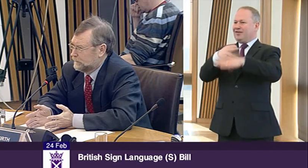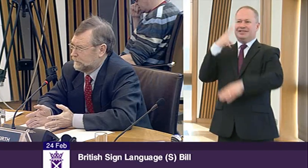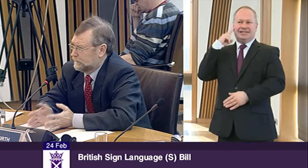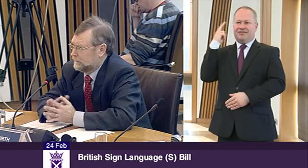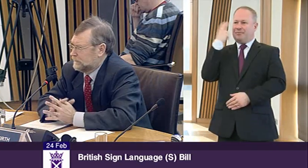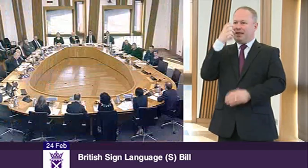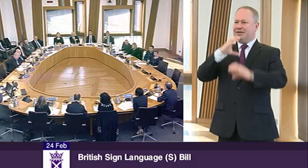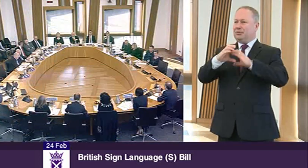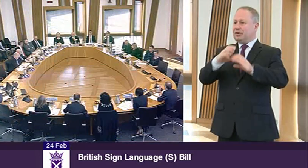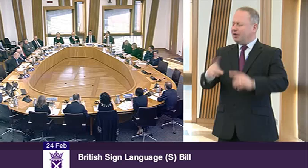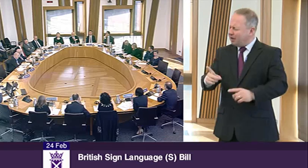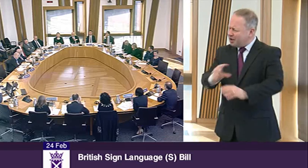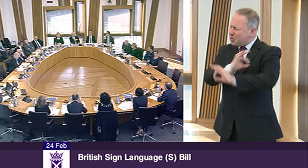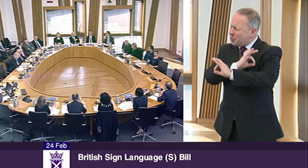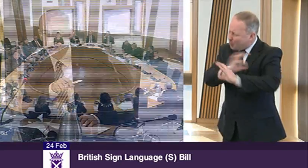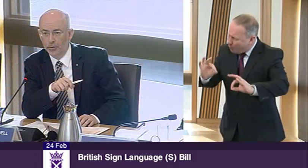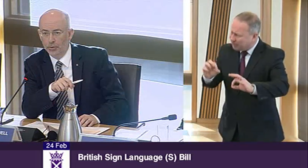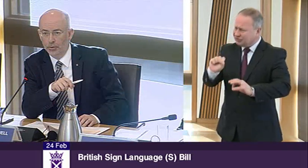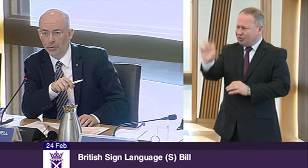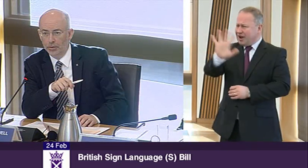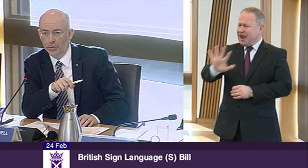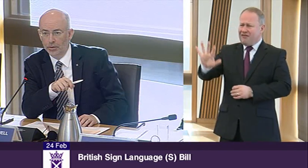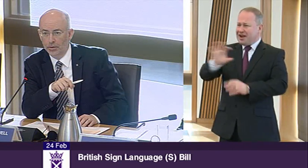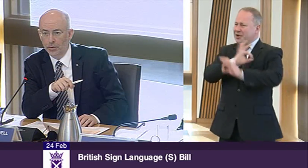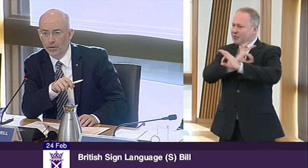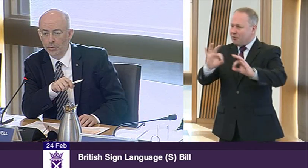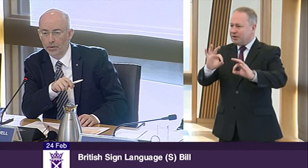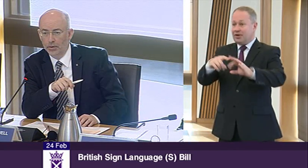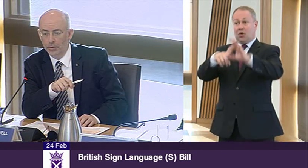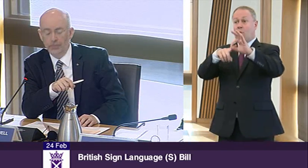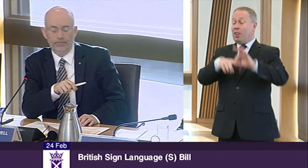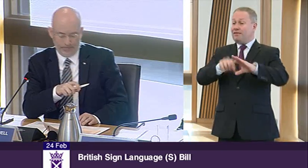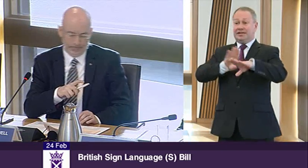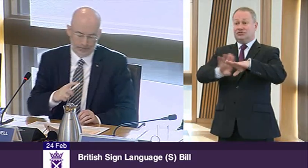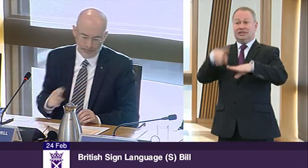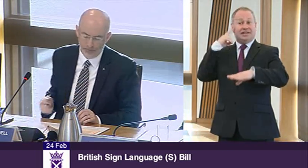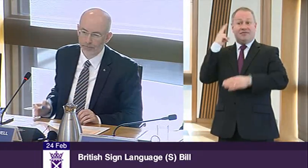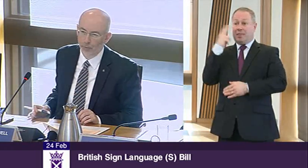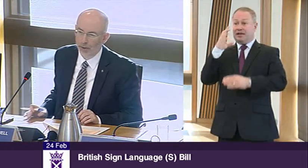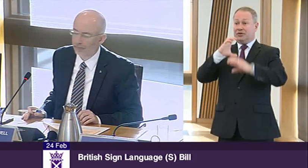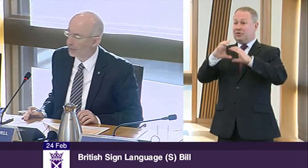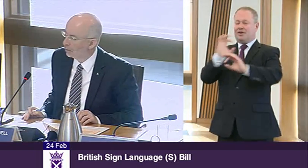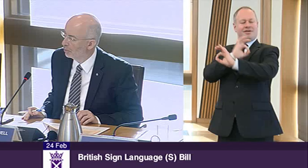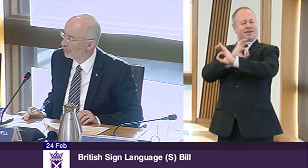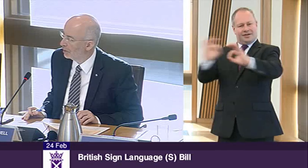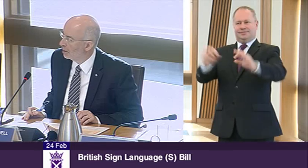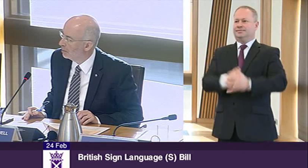The Convener: There is nobody in the entire Grampian area who— Nigel Firth: —is a qualified and trained deafblind communicator.